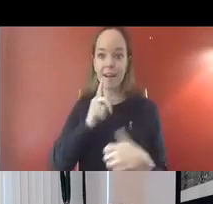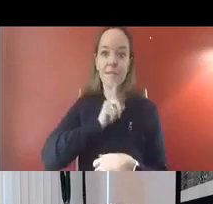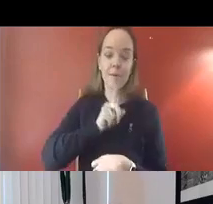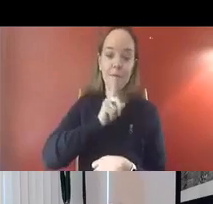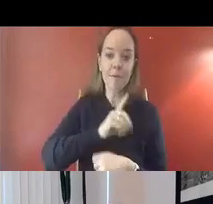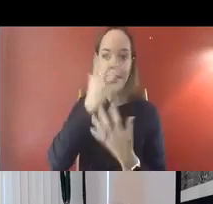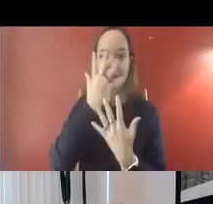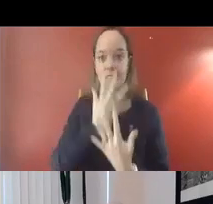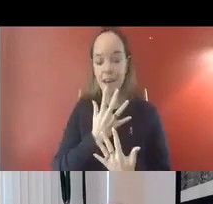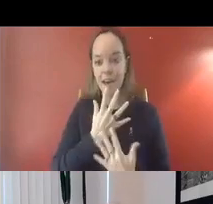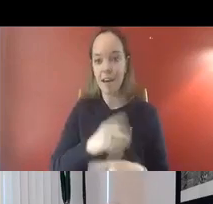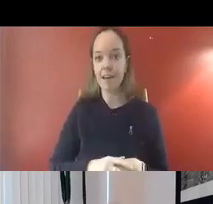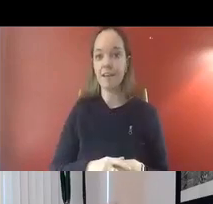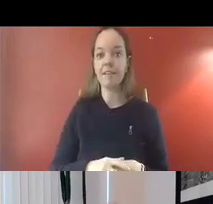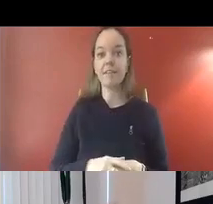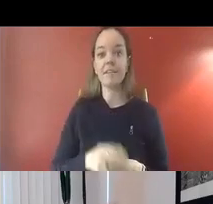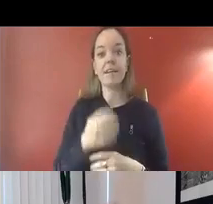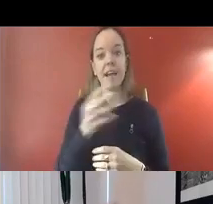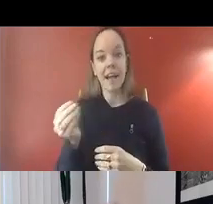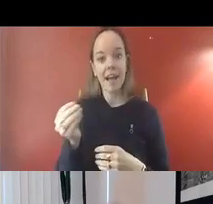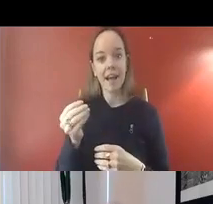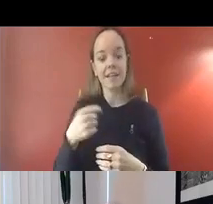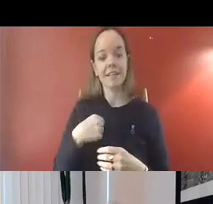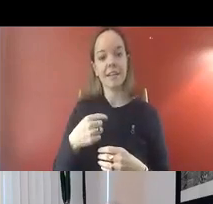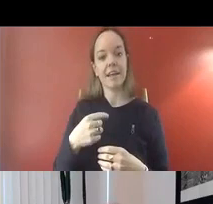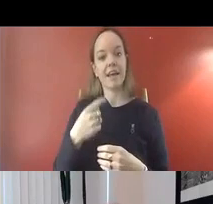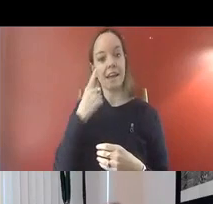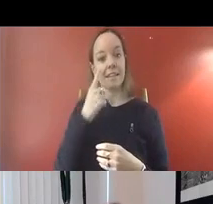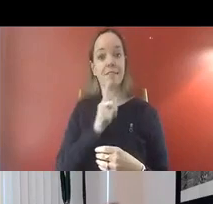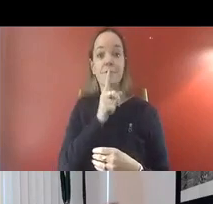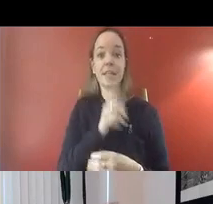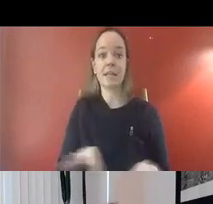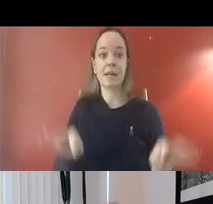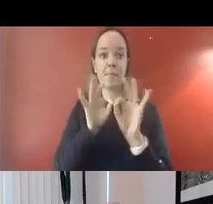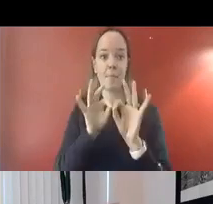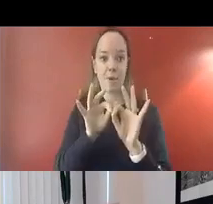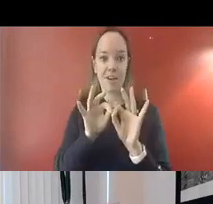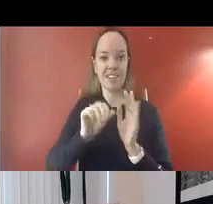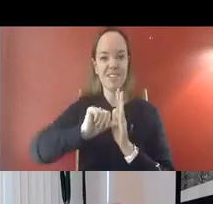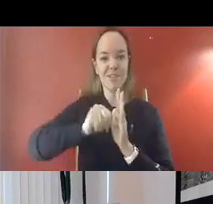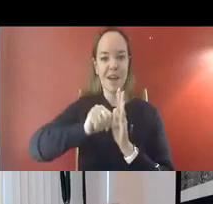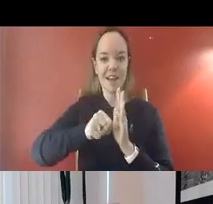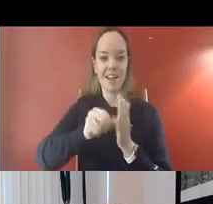also think that it's really important to People are afraid lonely and sad. And I highlight some of the really positive also think that it's really important to feelings that are out there too and that highlight some of the really positive